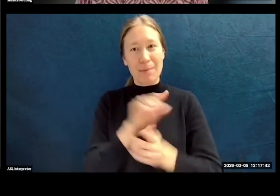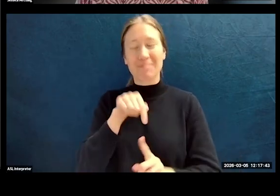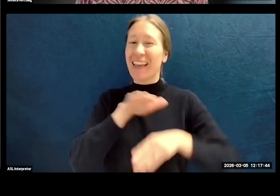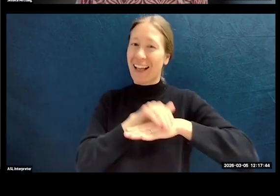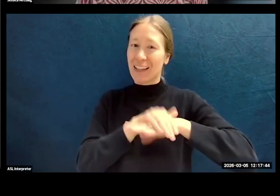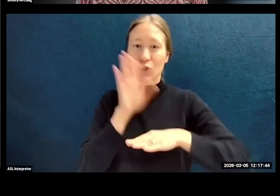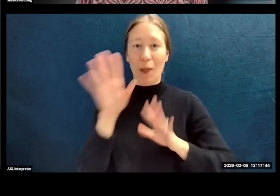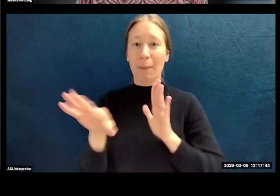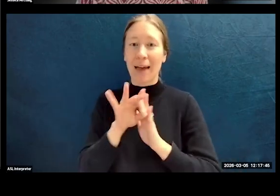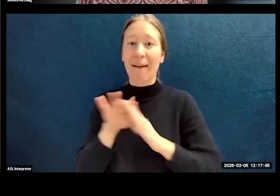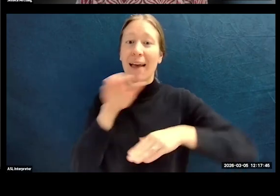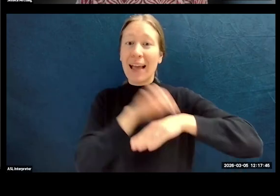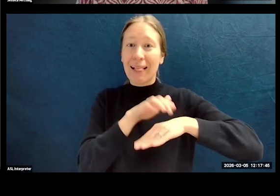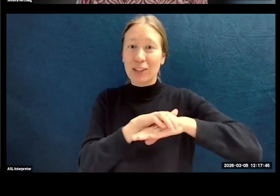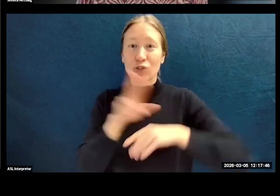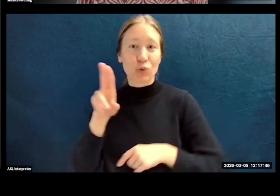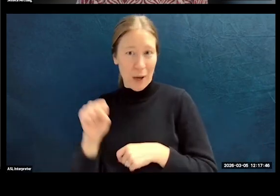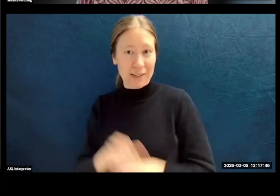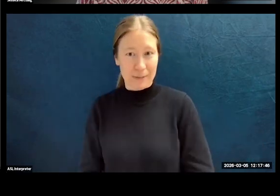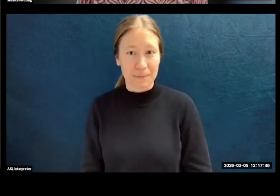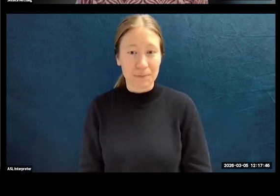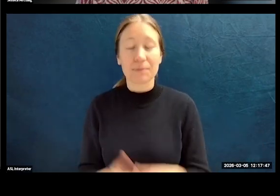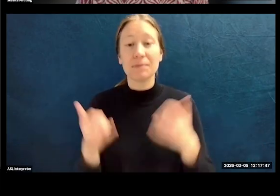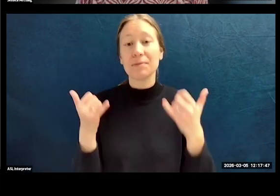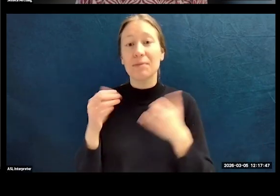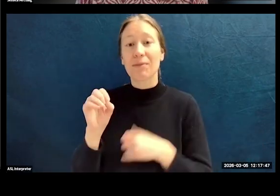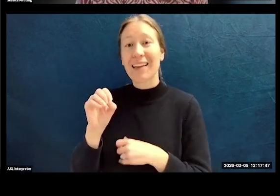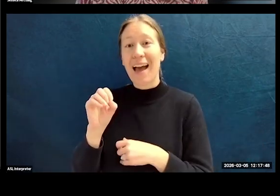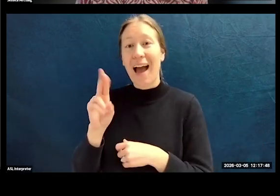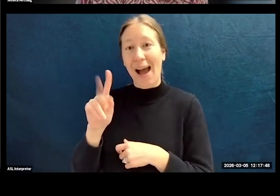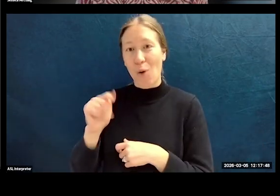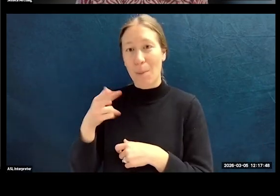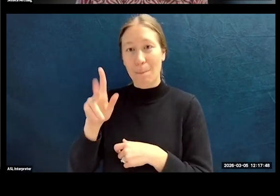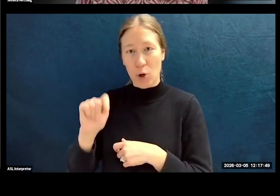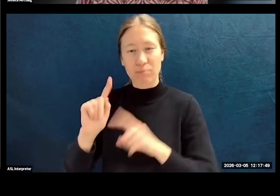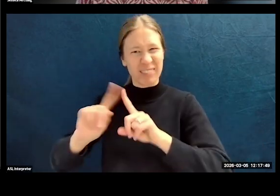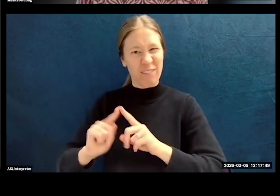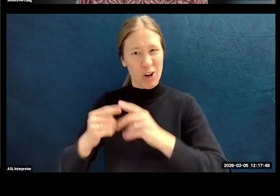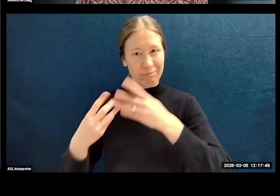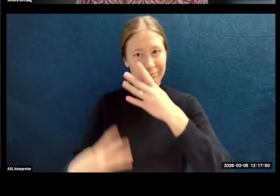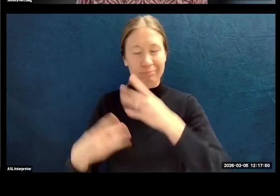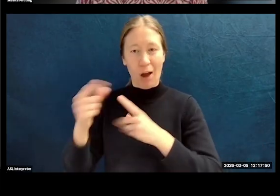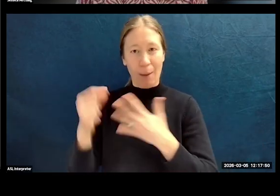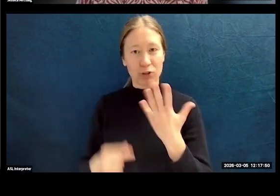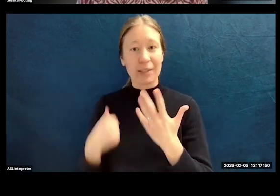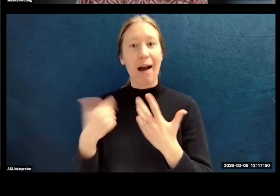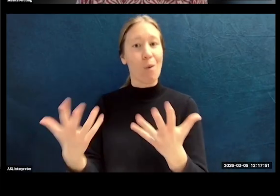And in terms of my output, there are different options but I would like to select the option for editable text and images.